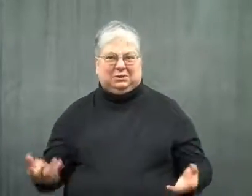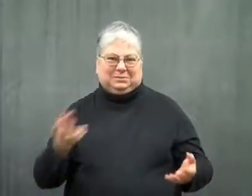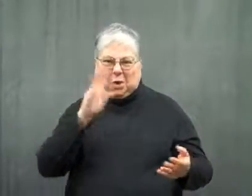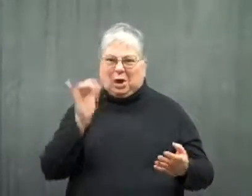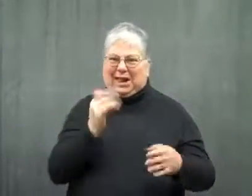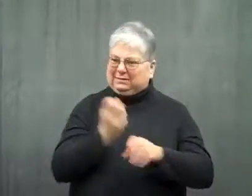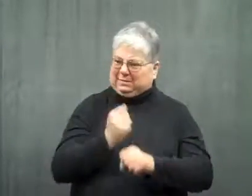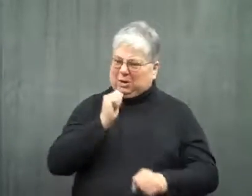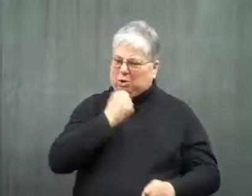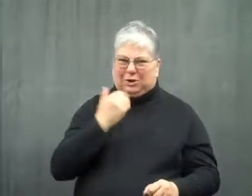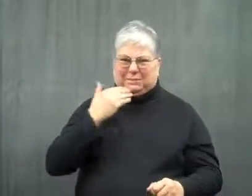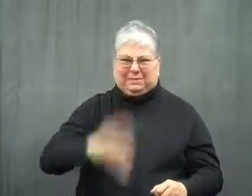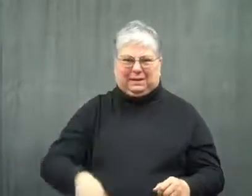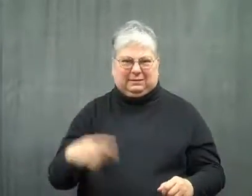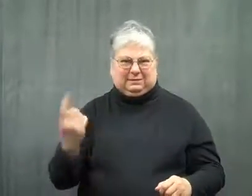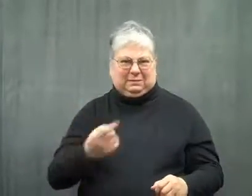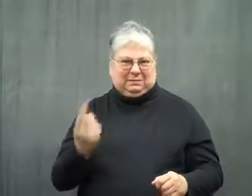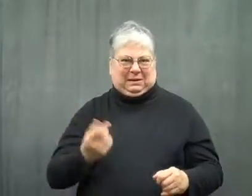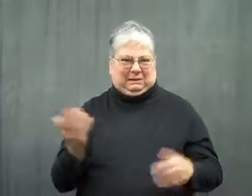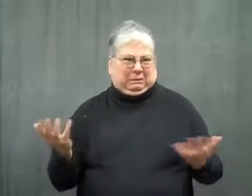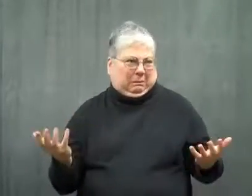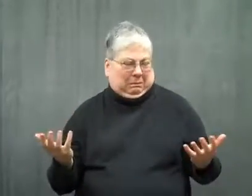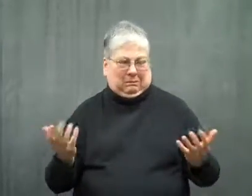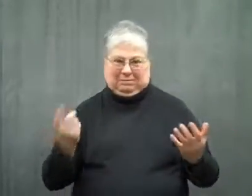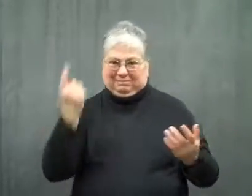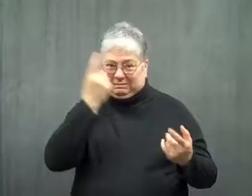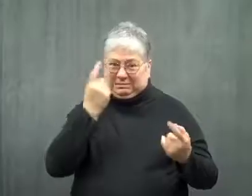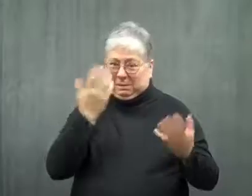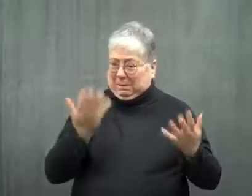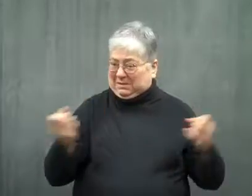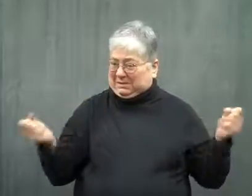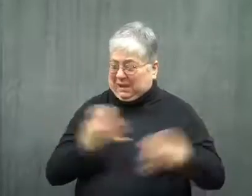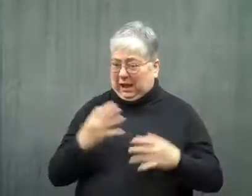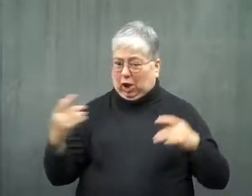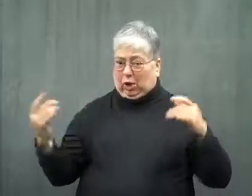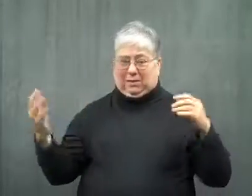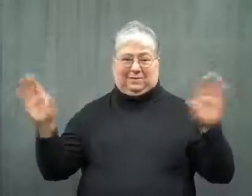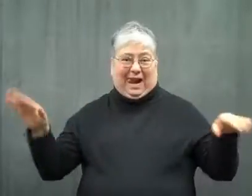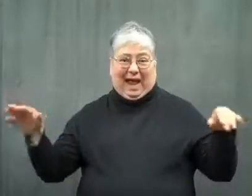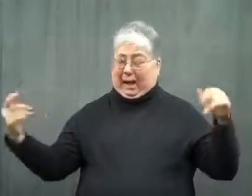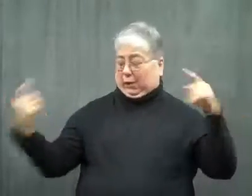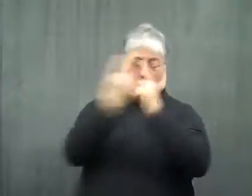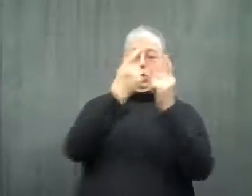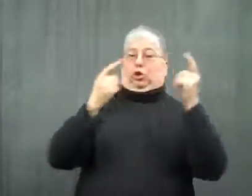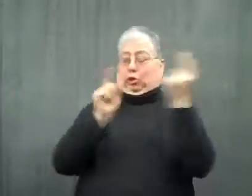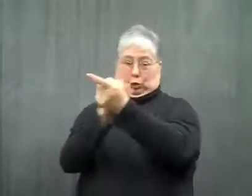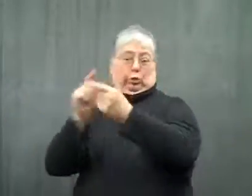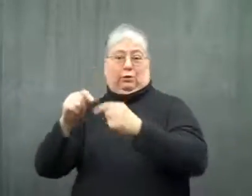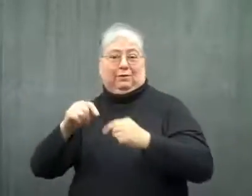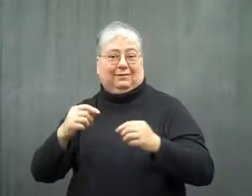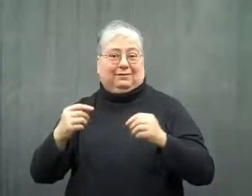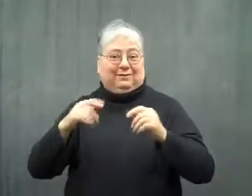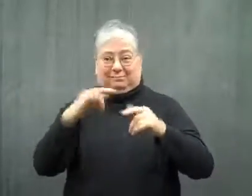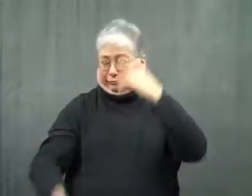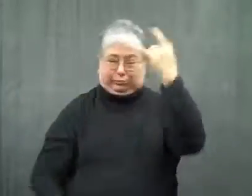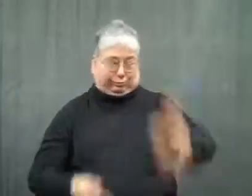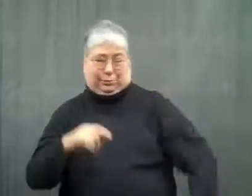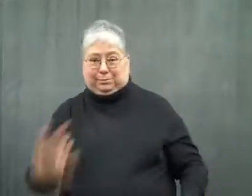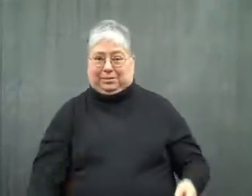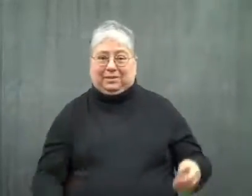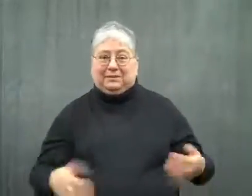They had severe injuries, perhaps they got scared and flew into each other.